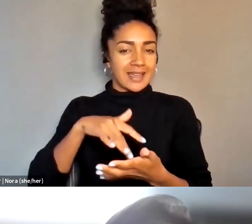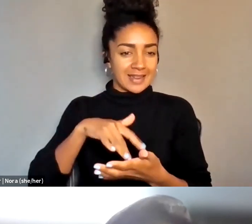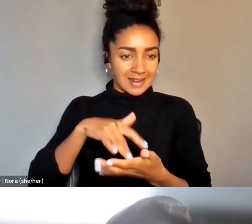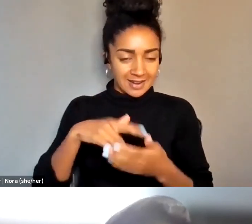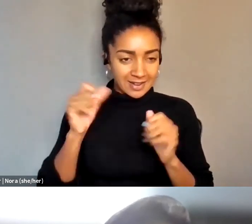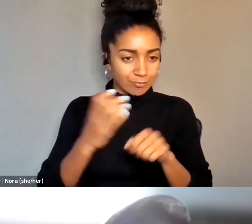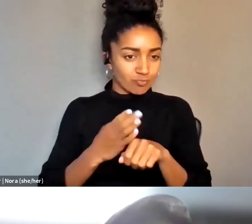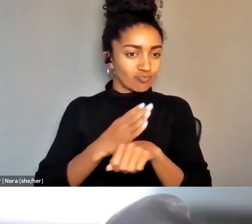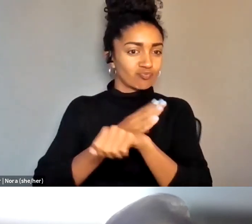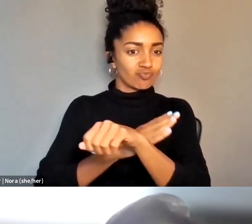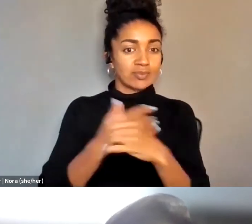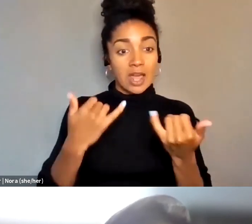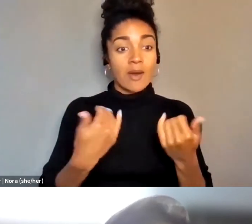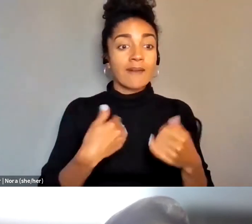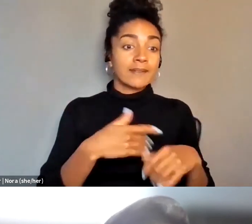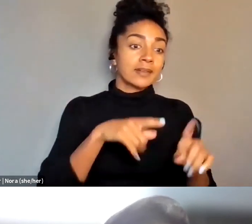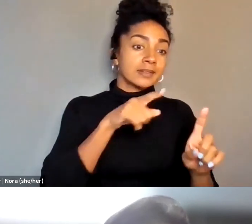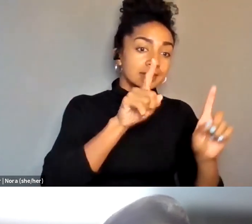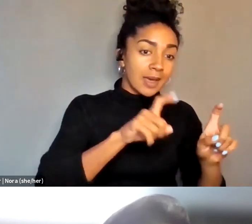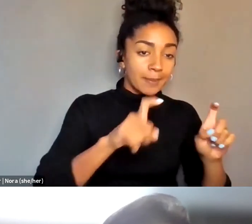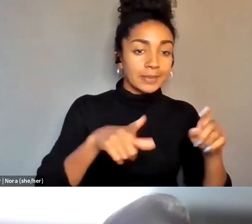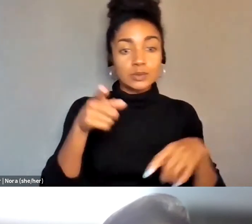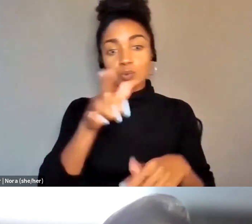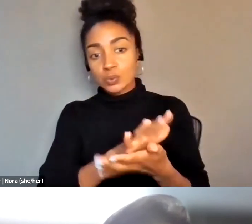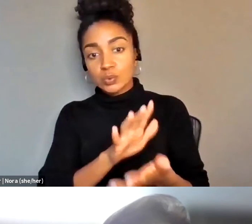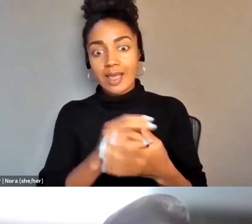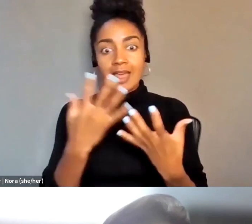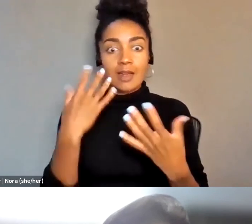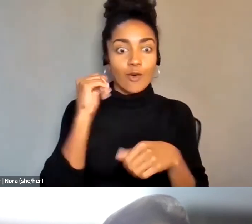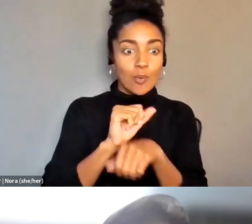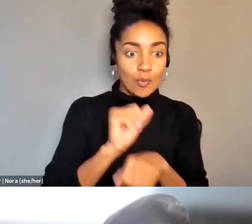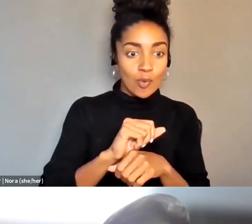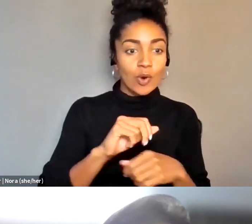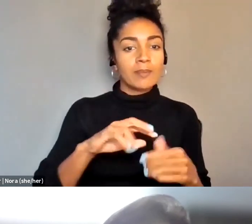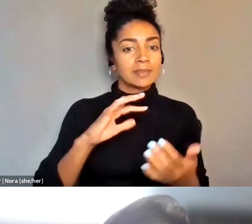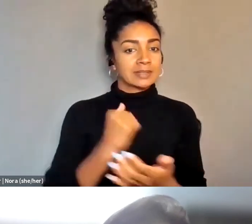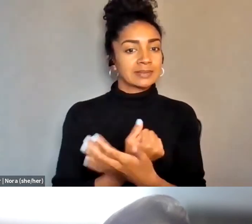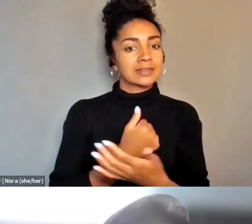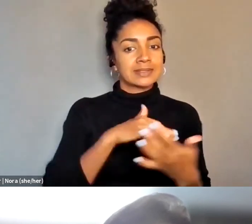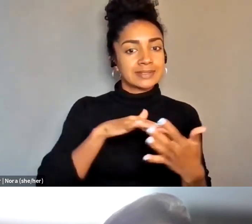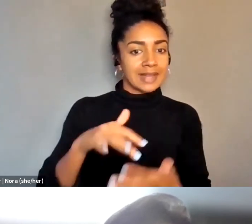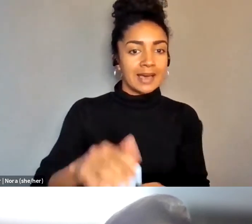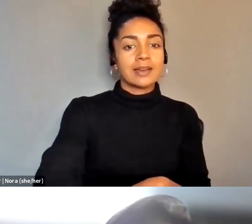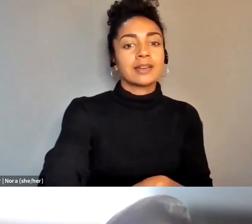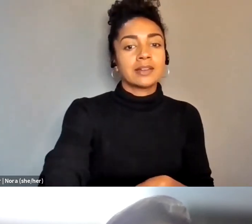And if there are times when I feel discouraged, I apply the persistence and motivation skills, to help me